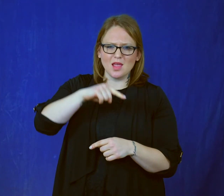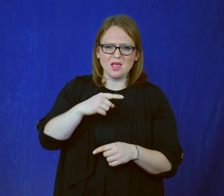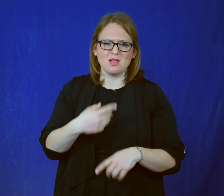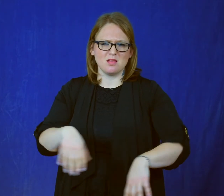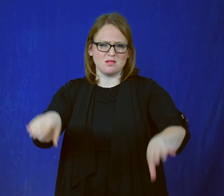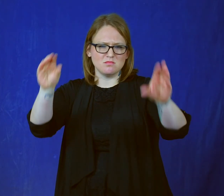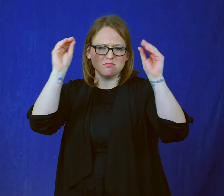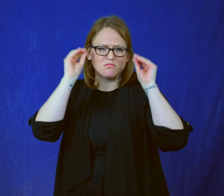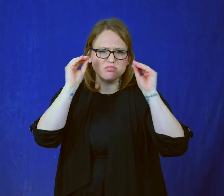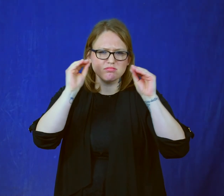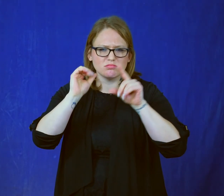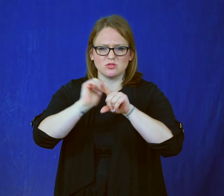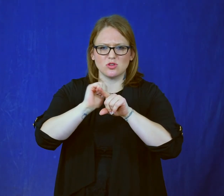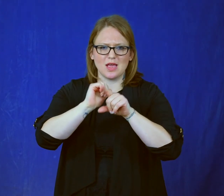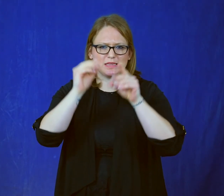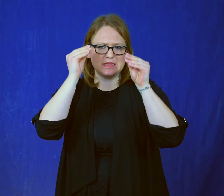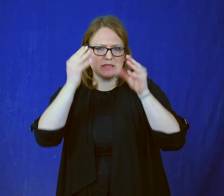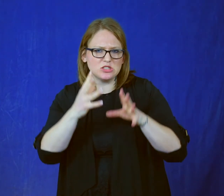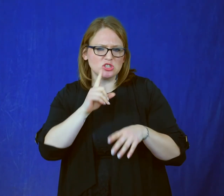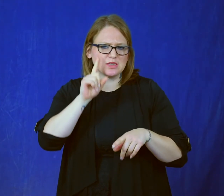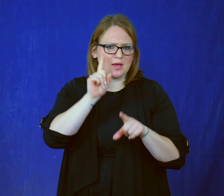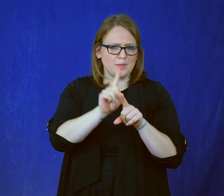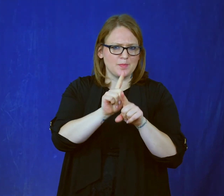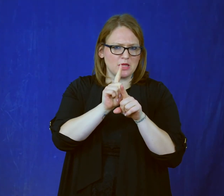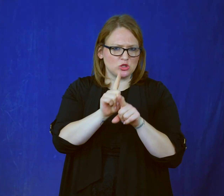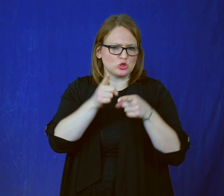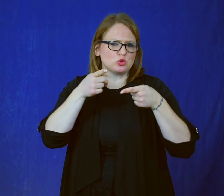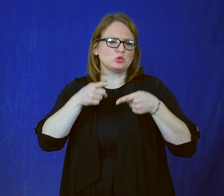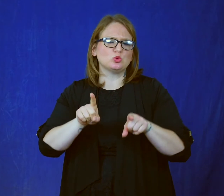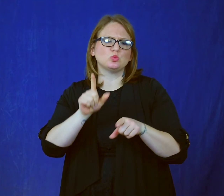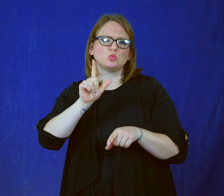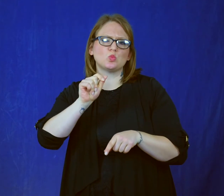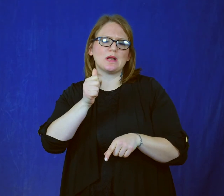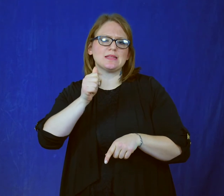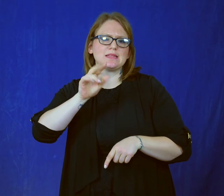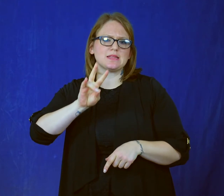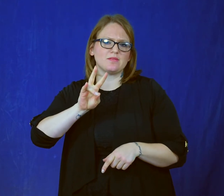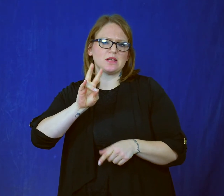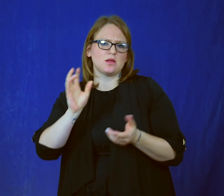on VCSL during the 2017 Collaborative Experience.